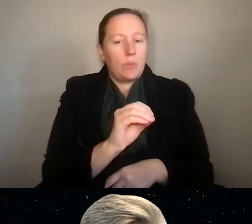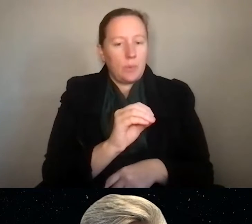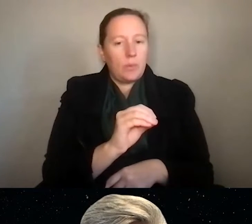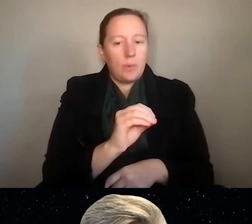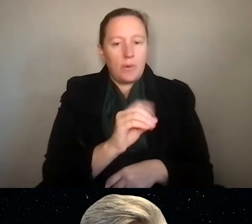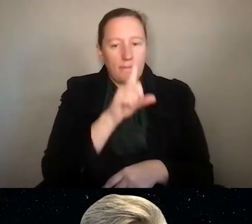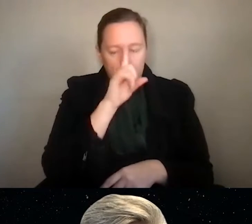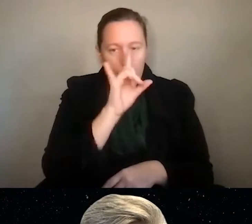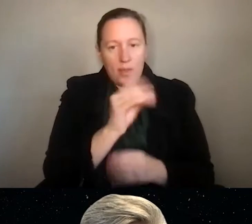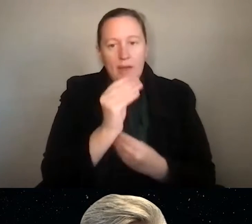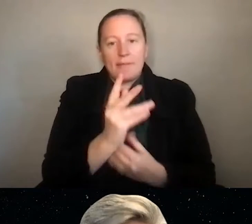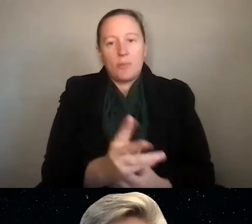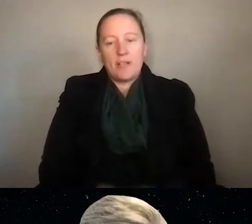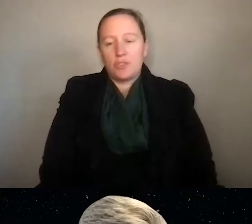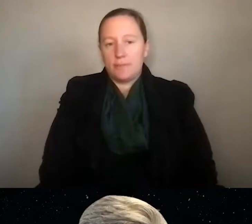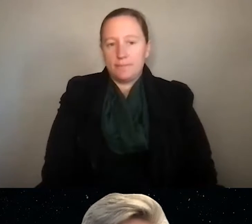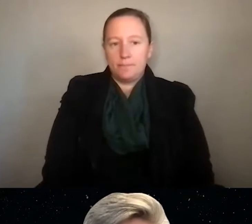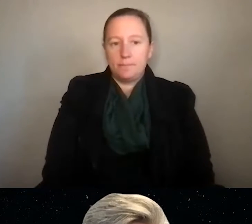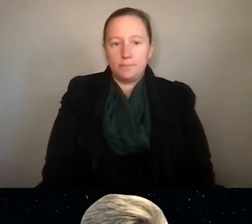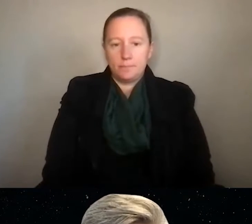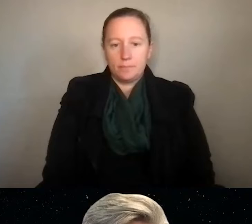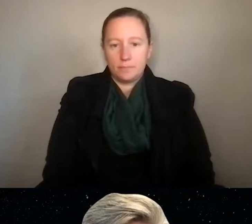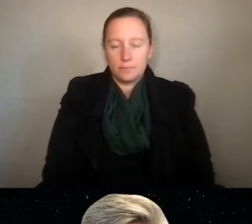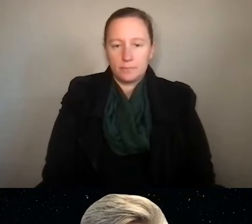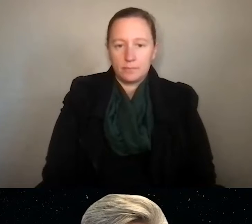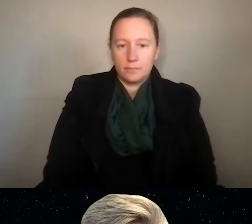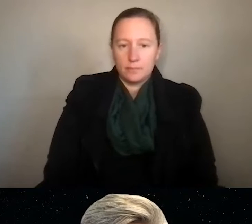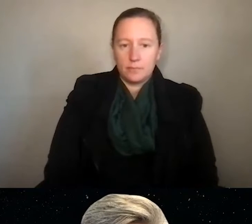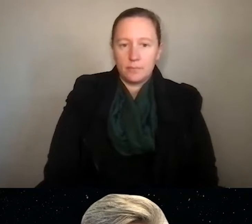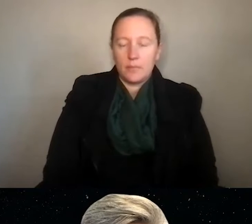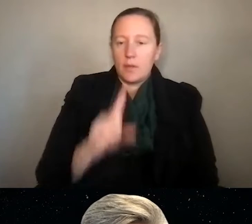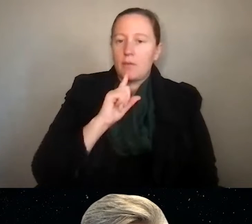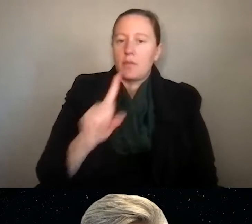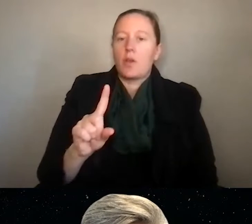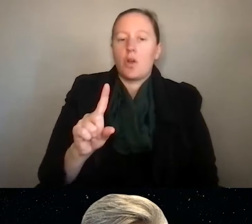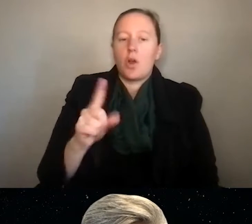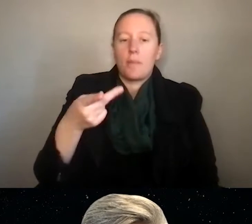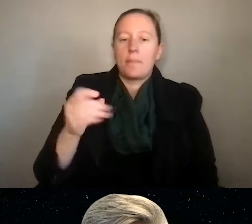officer for that information. Elsa Gonzalez: There are some programs like the HSI program that has